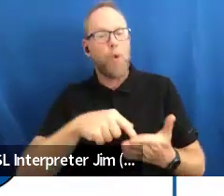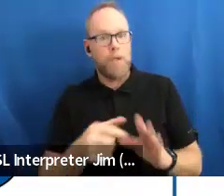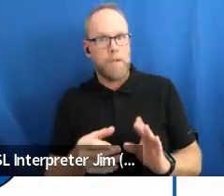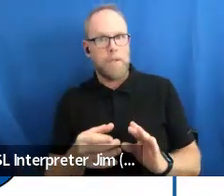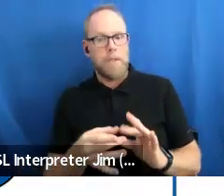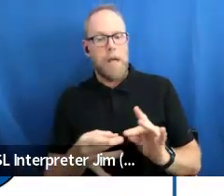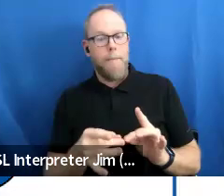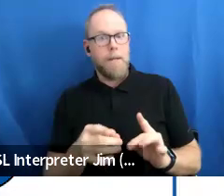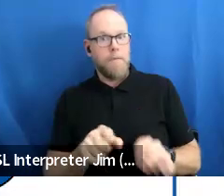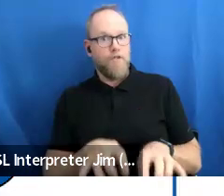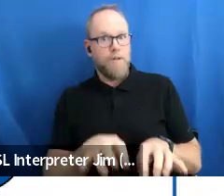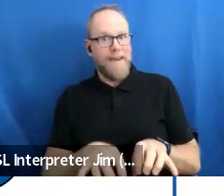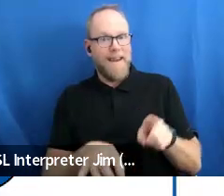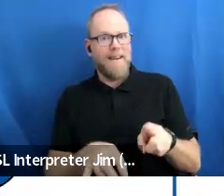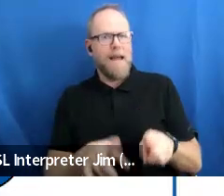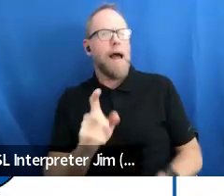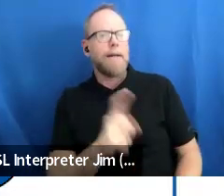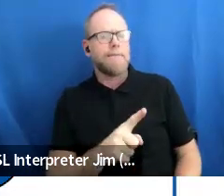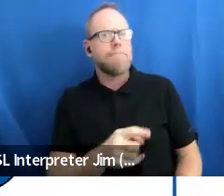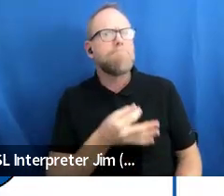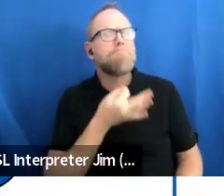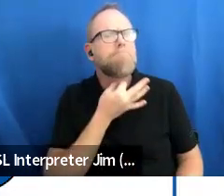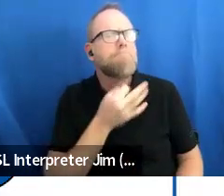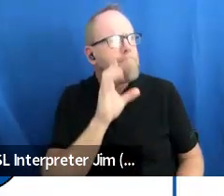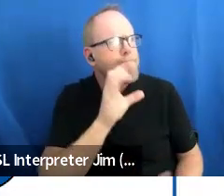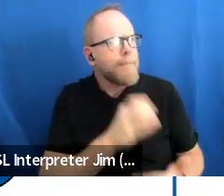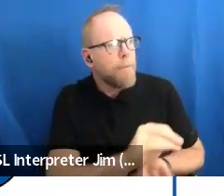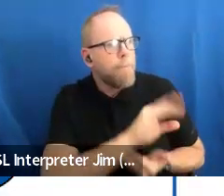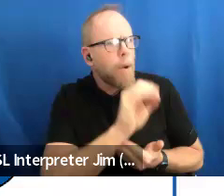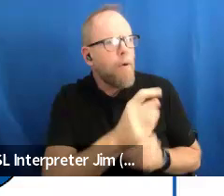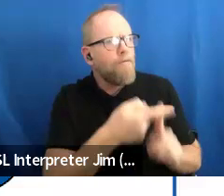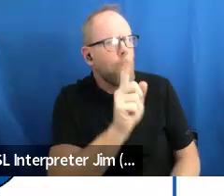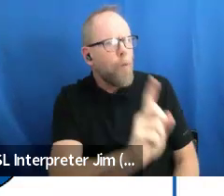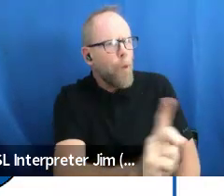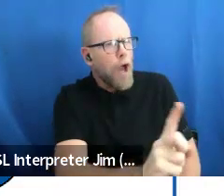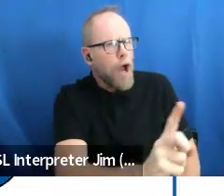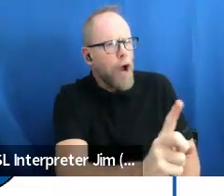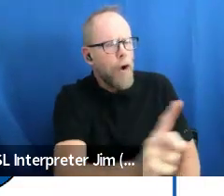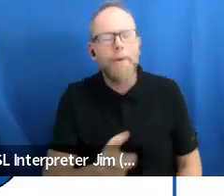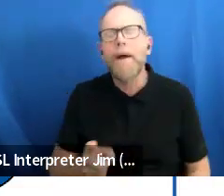I think a lot of the protesting on the street like Jan talked started in Colorado.